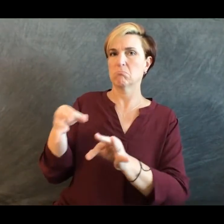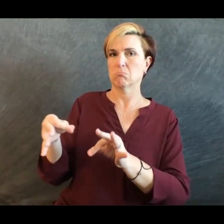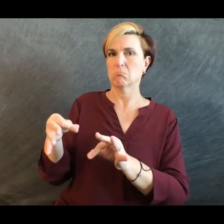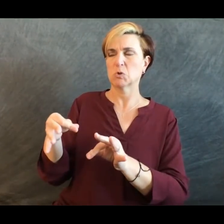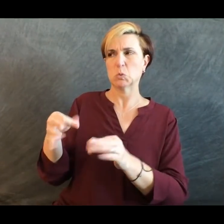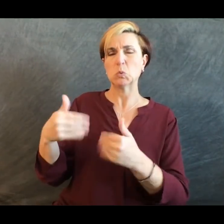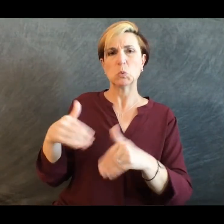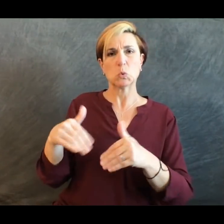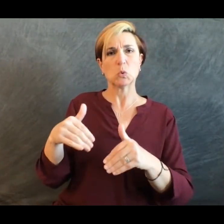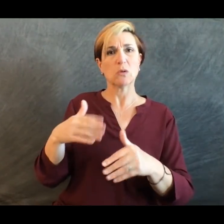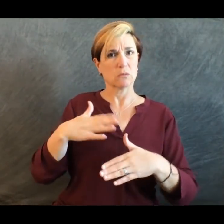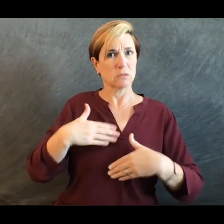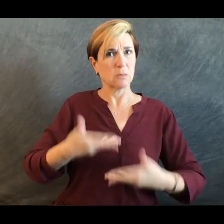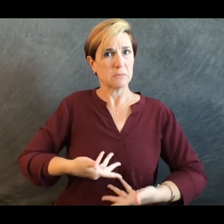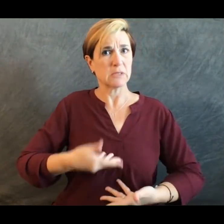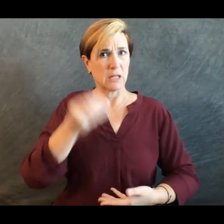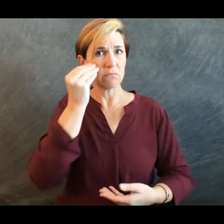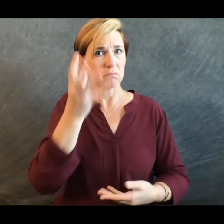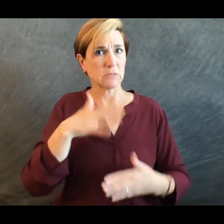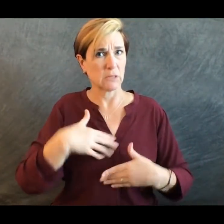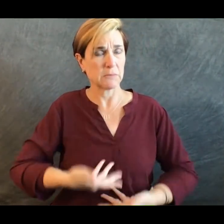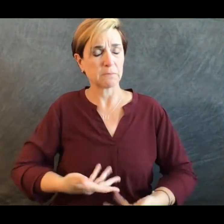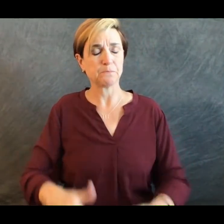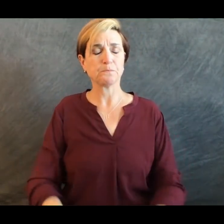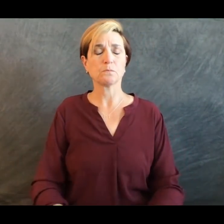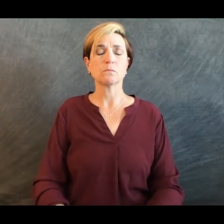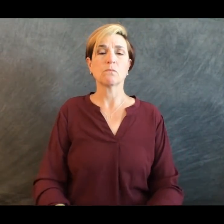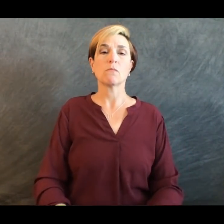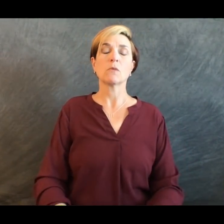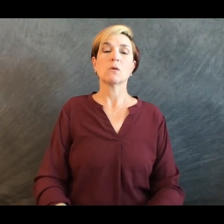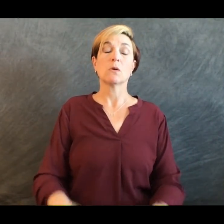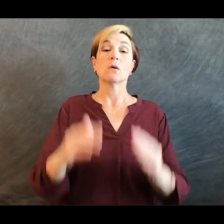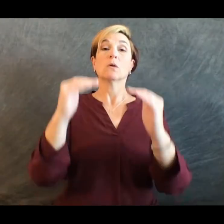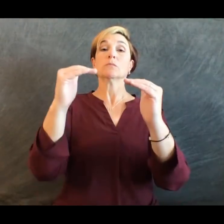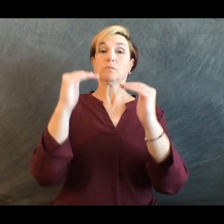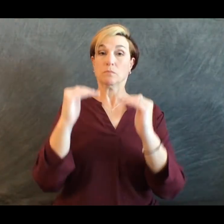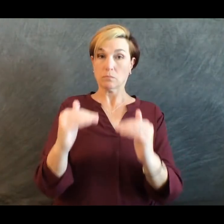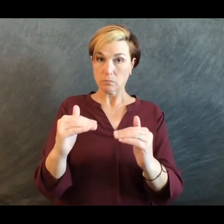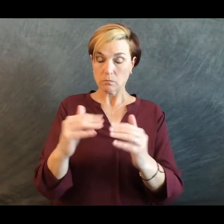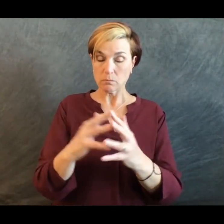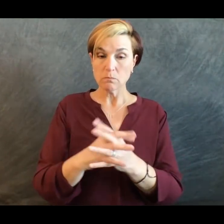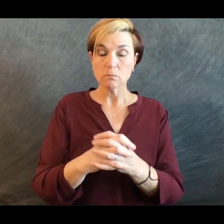you that I'd also like to provide clarity on the important point for many